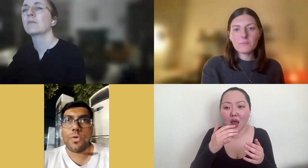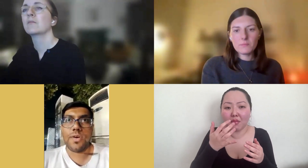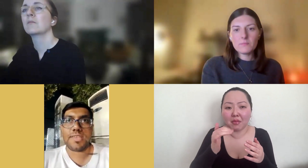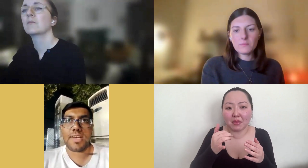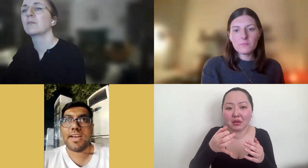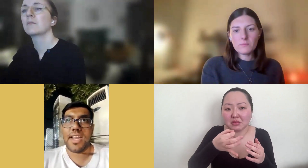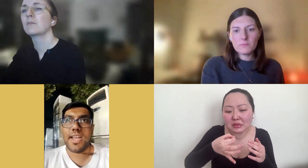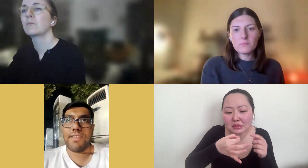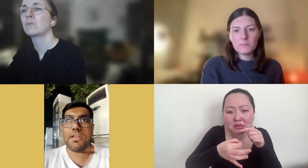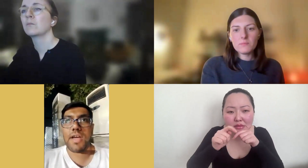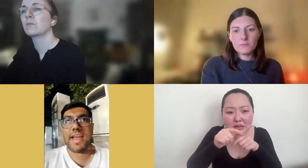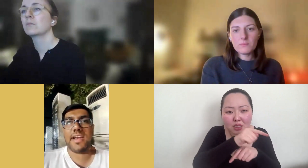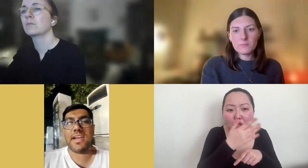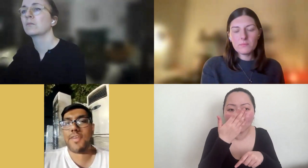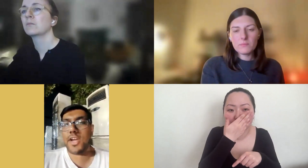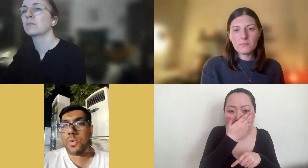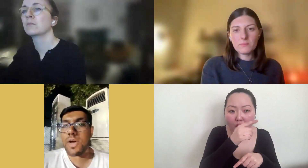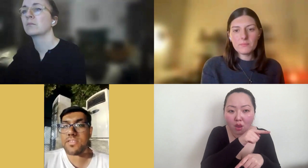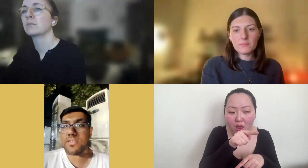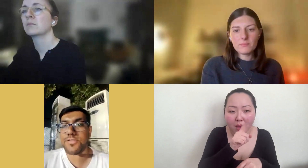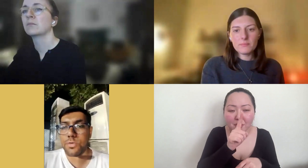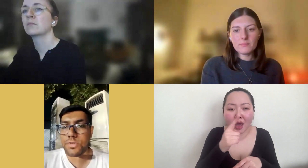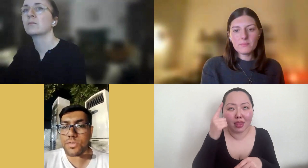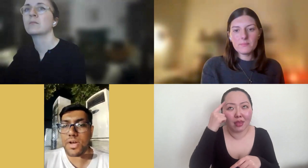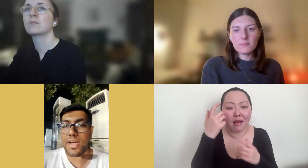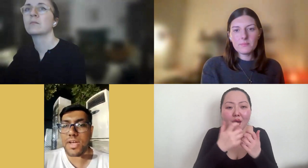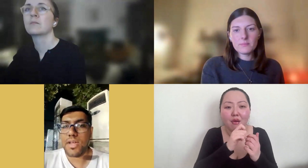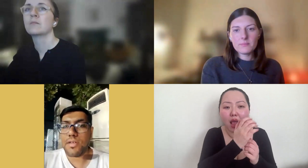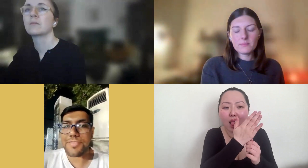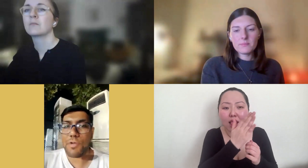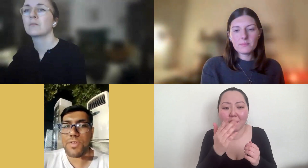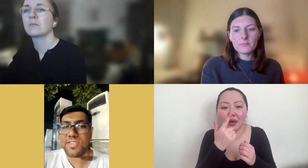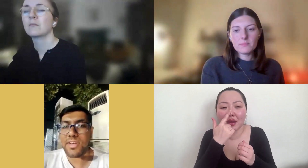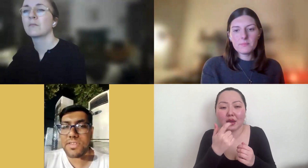we currently do is, currently we identify two kinds of schools, through our foundation